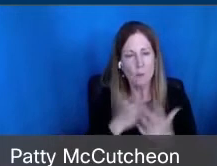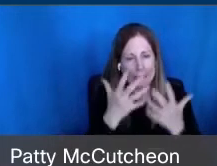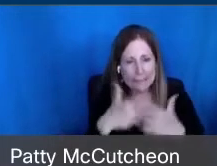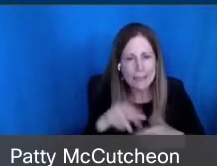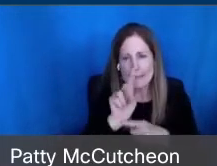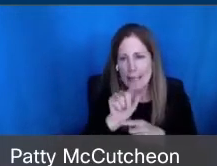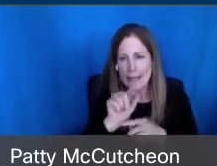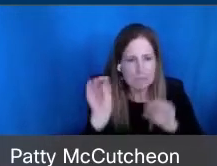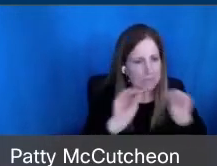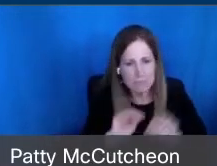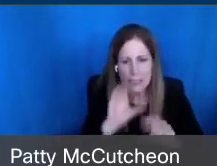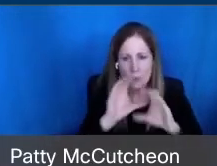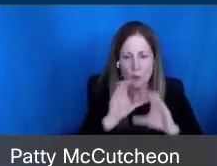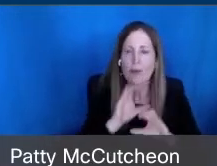accessibility was also part of that process.